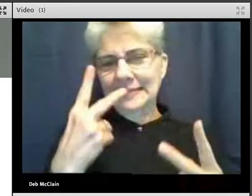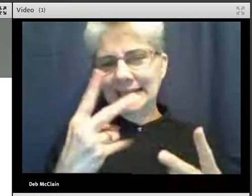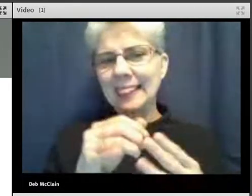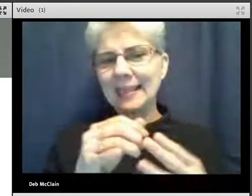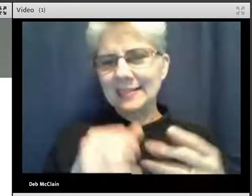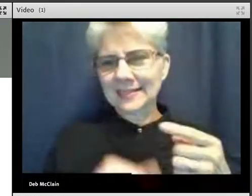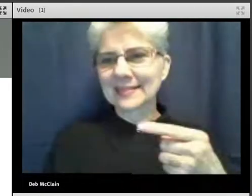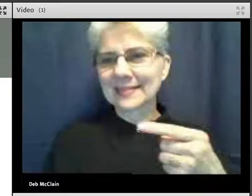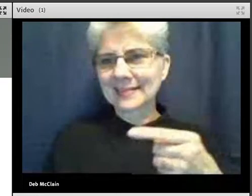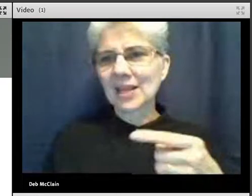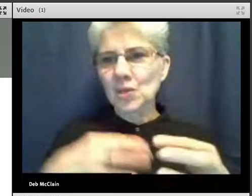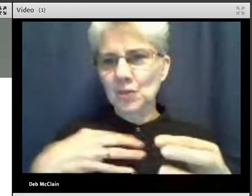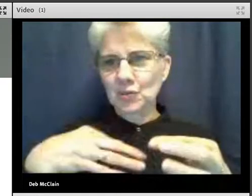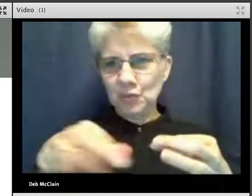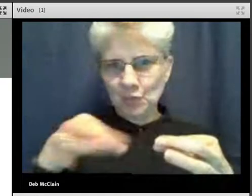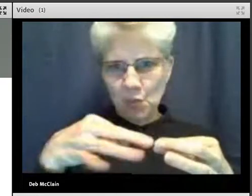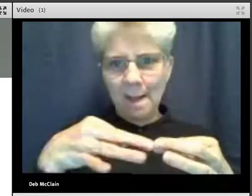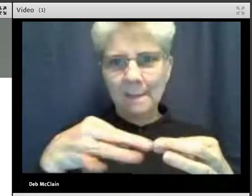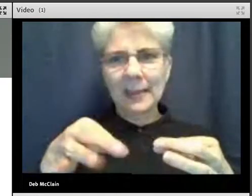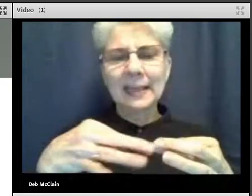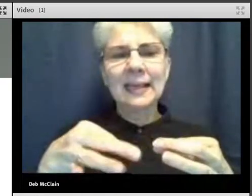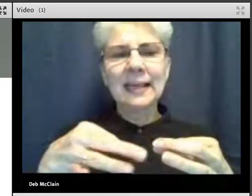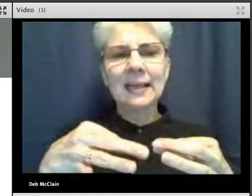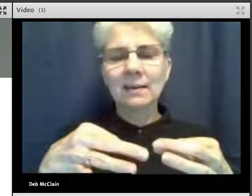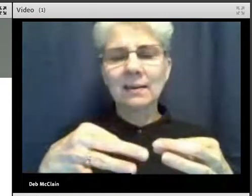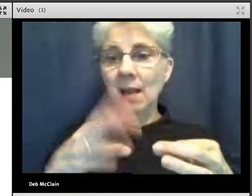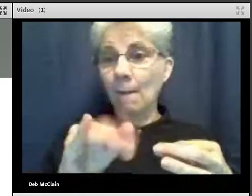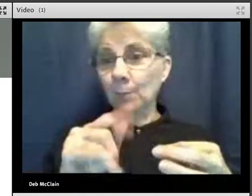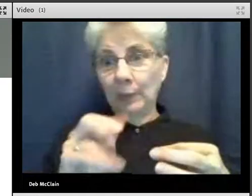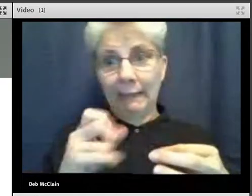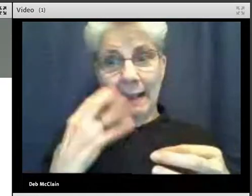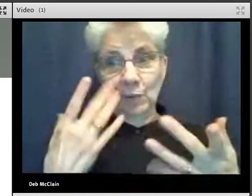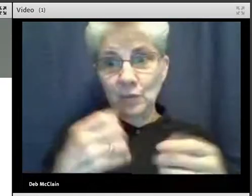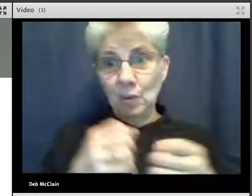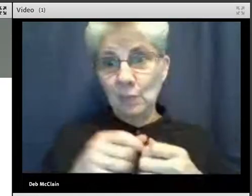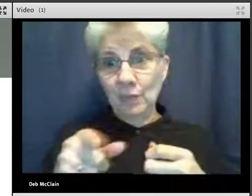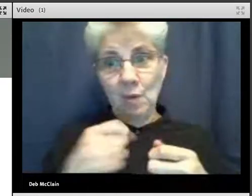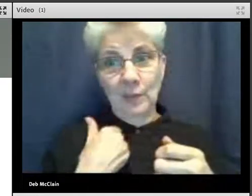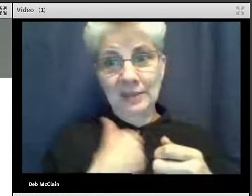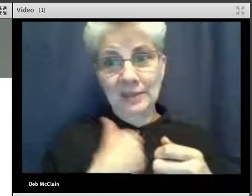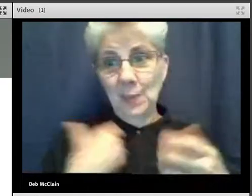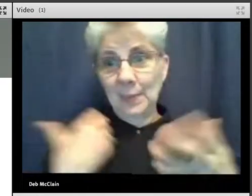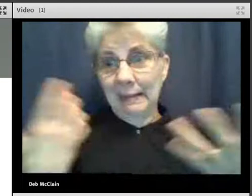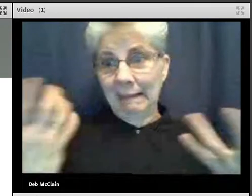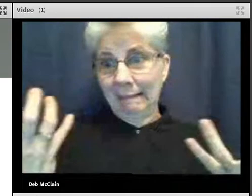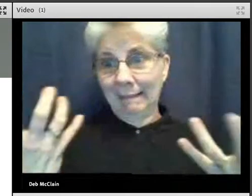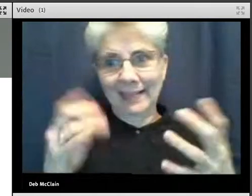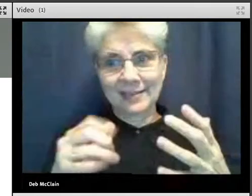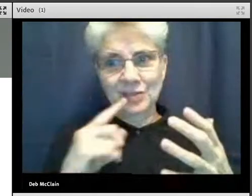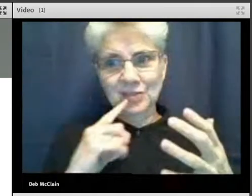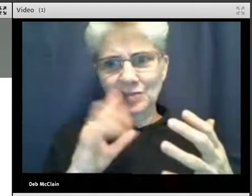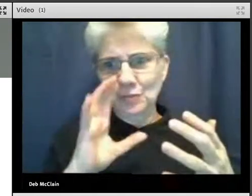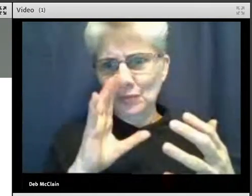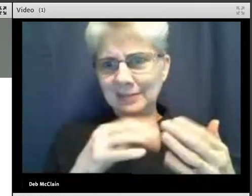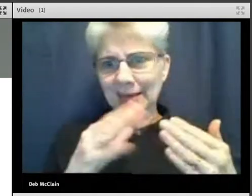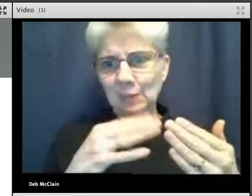So I think that all of you are kind of seeing this, right? You're describing, except for Brittany -- I don't know what's going on. Brittany, I'm really sorry.